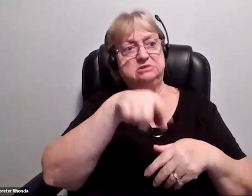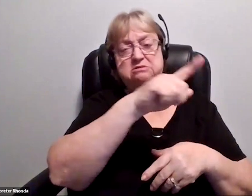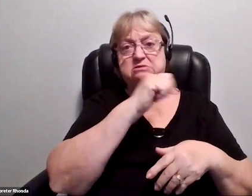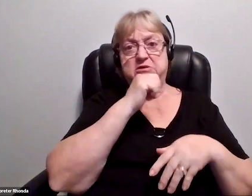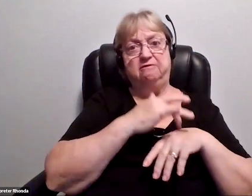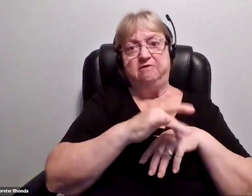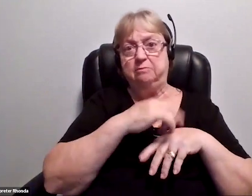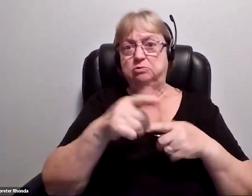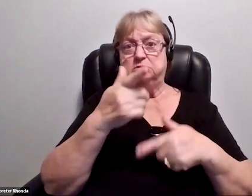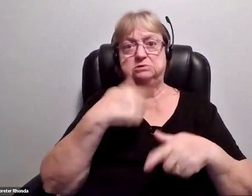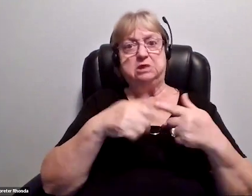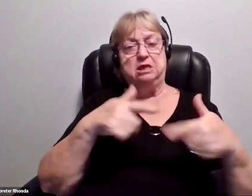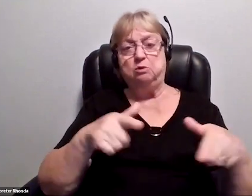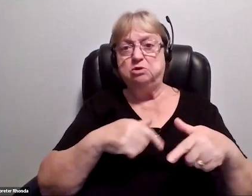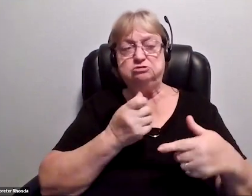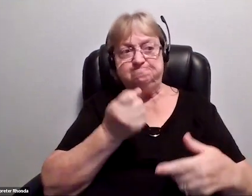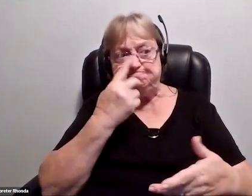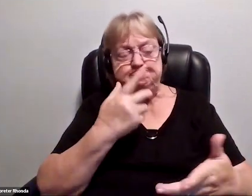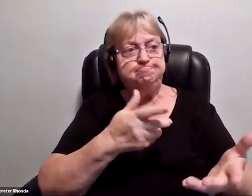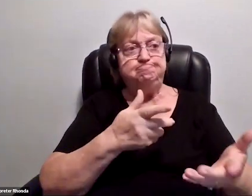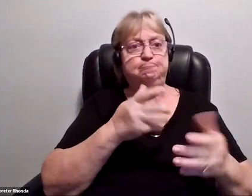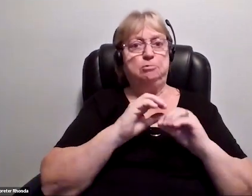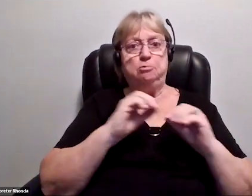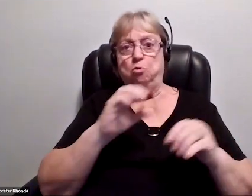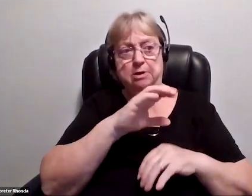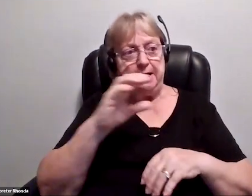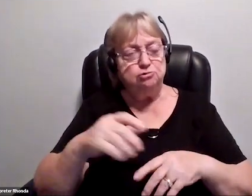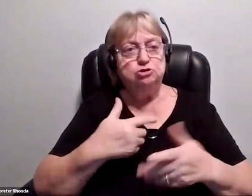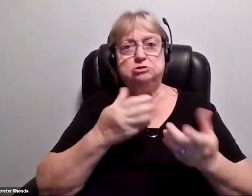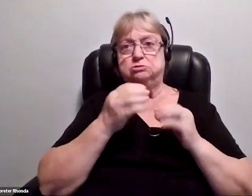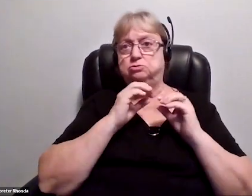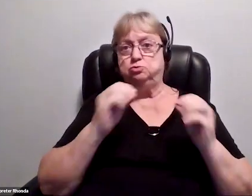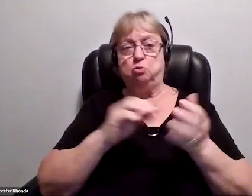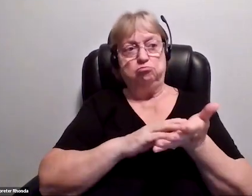with closed captions and with other accessibility resources.